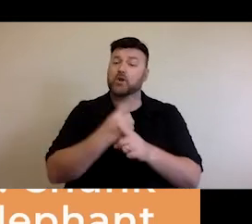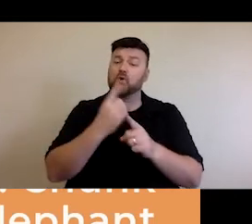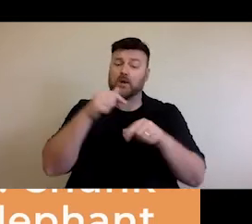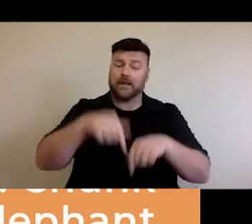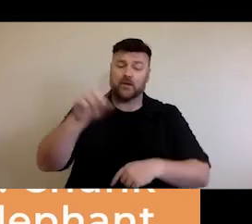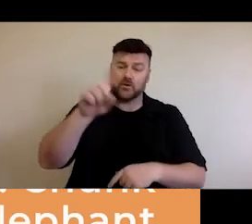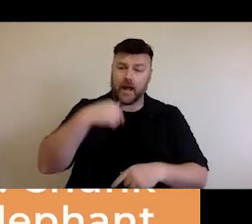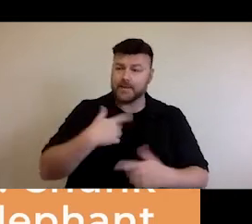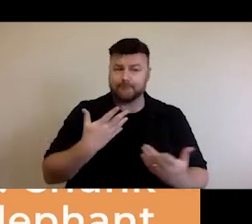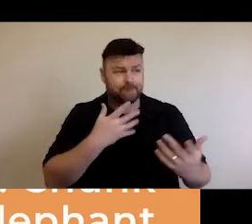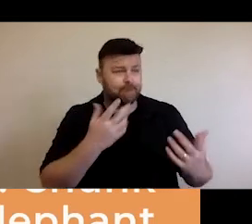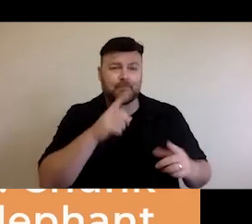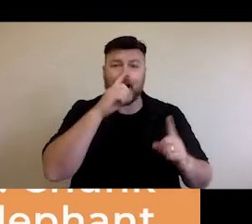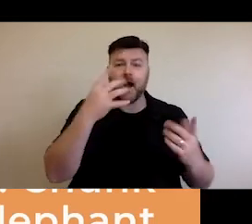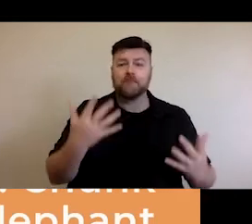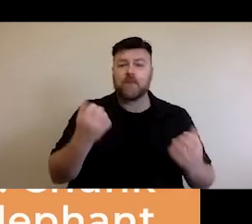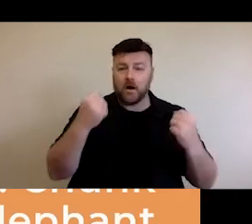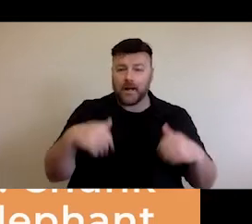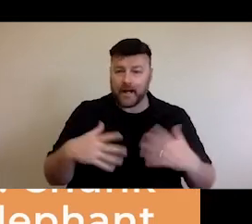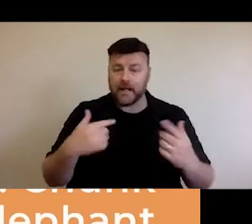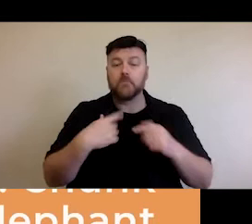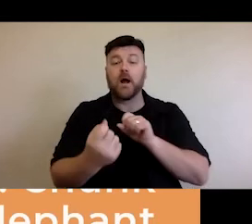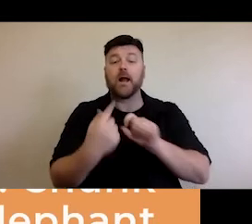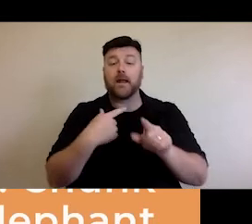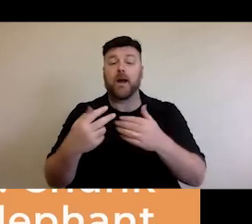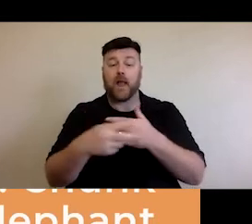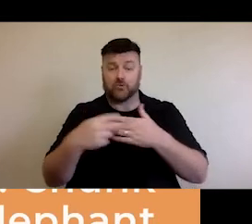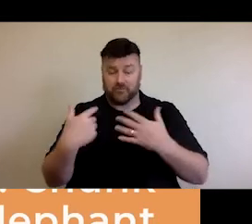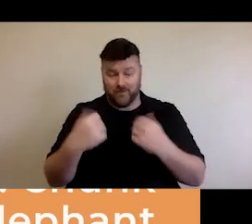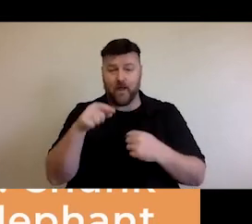course of this session, my email address is on the back slide of the